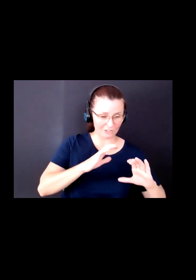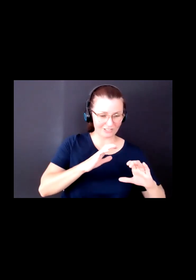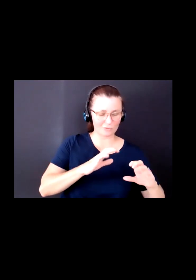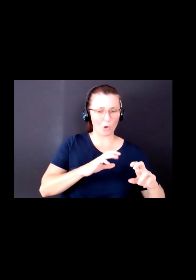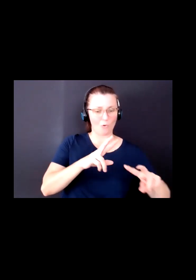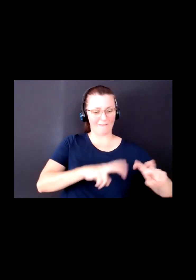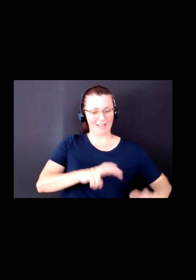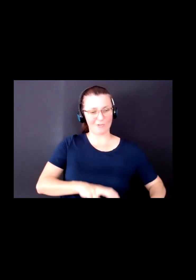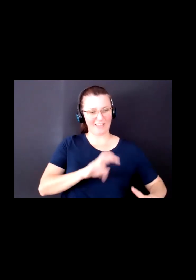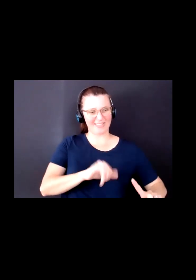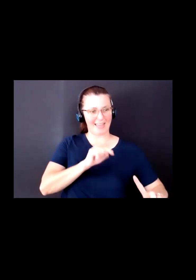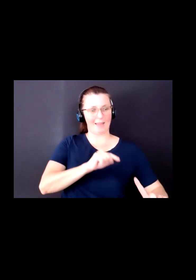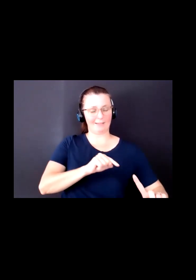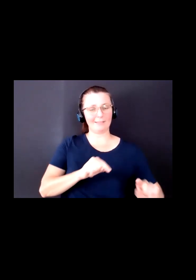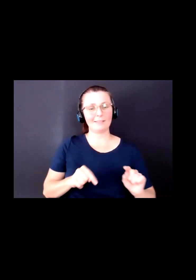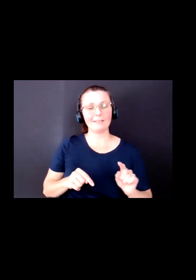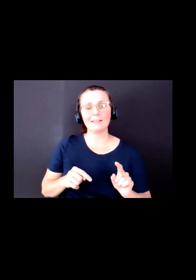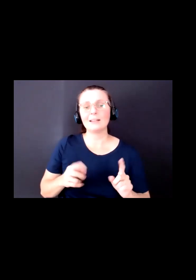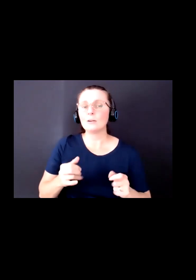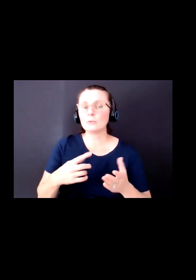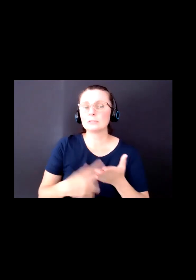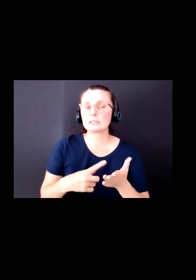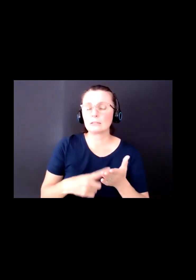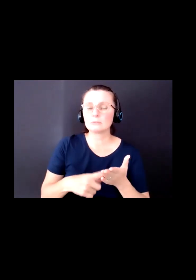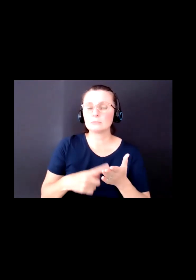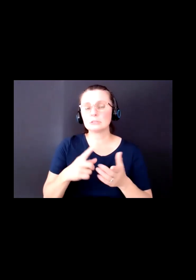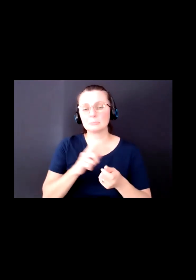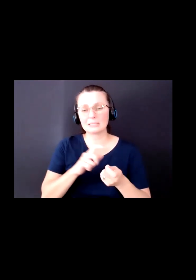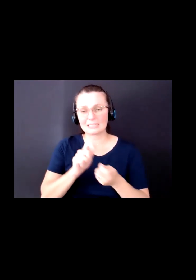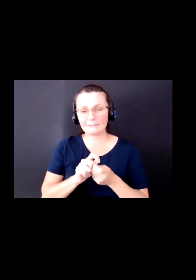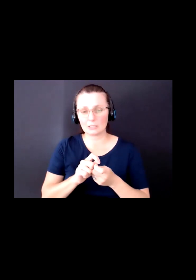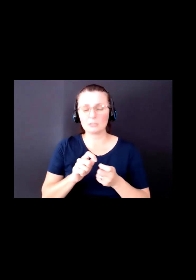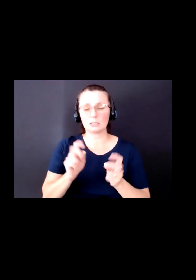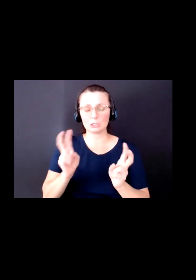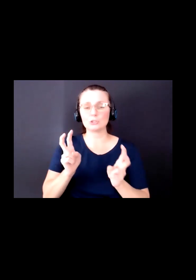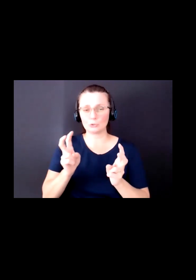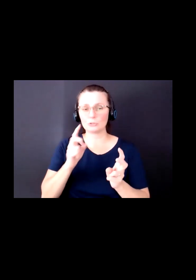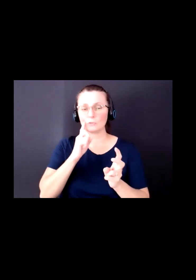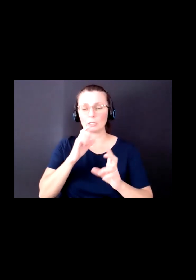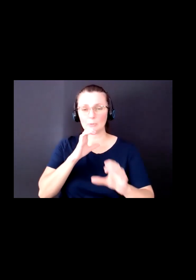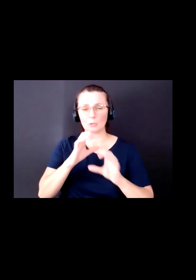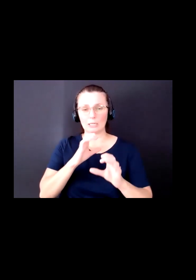areas of communication to think about. So -- and again, this is not a requirement.